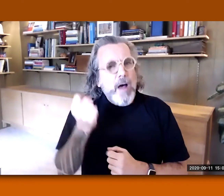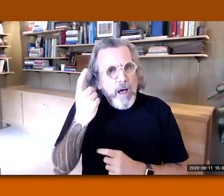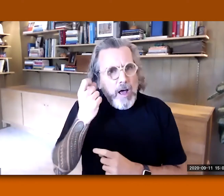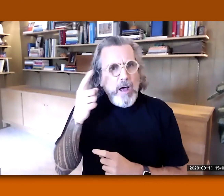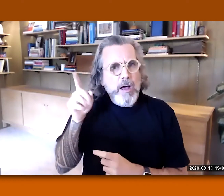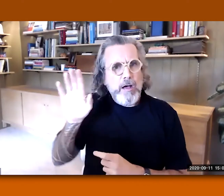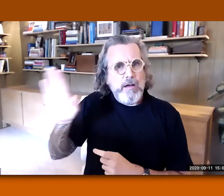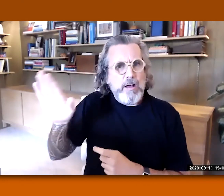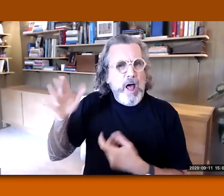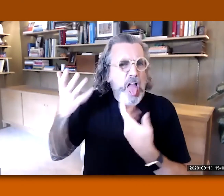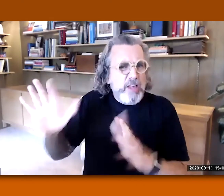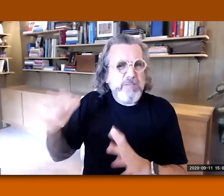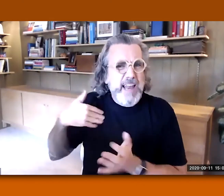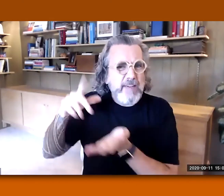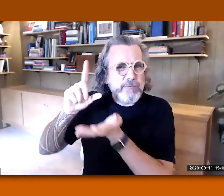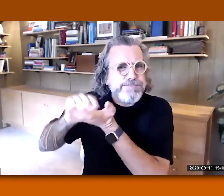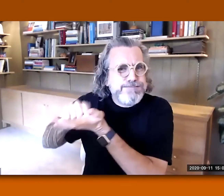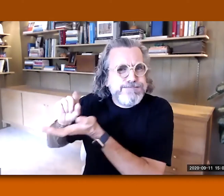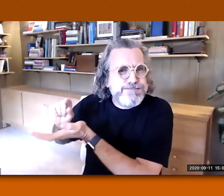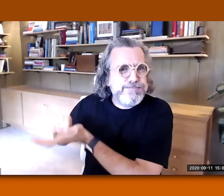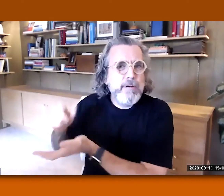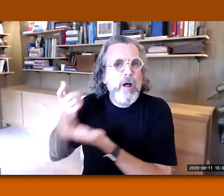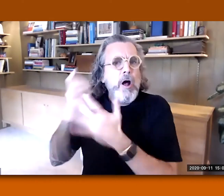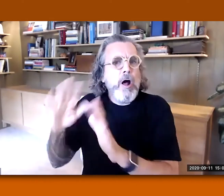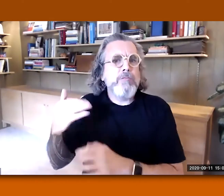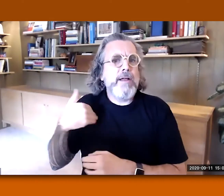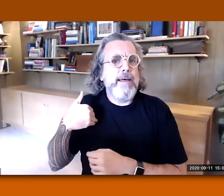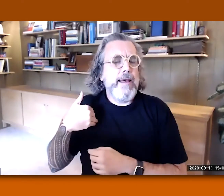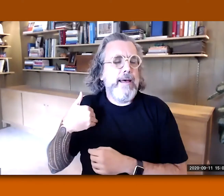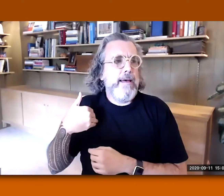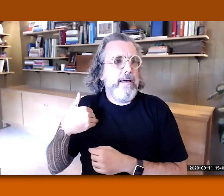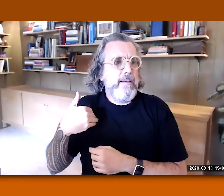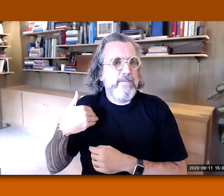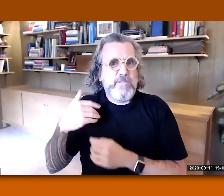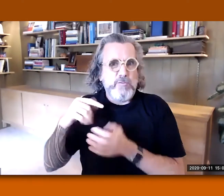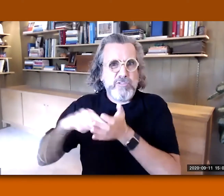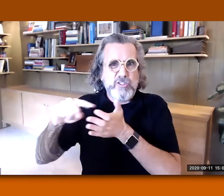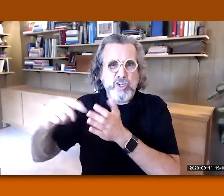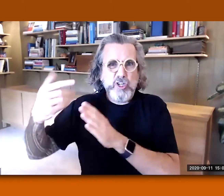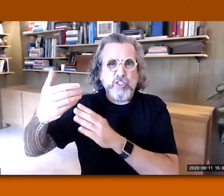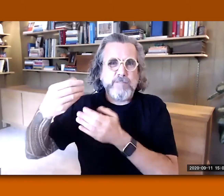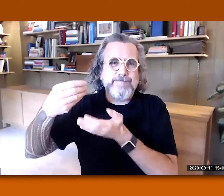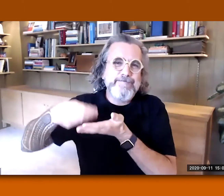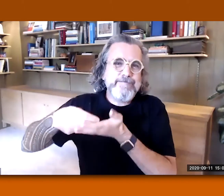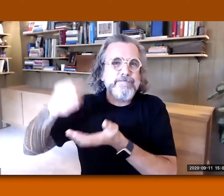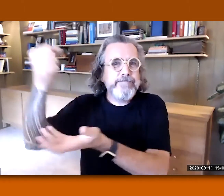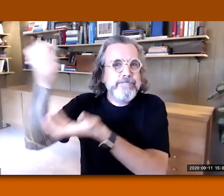and we submitted a grant together. But my mentor already had a variety of publications